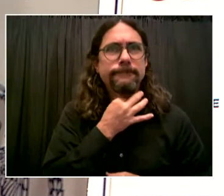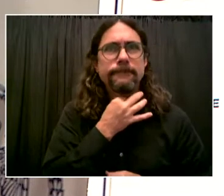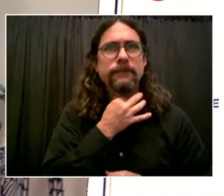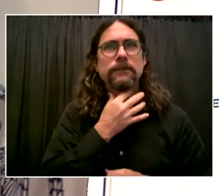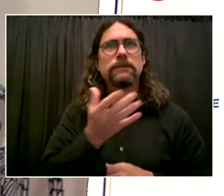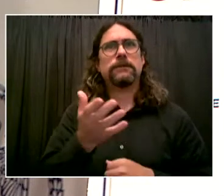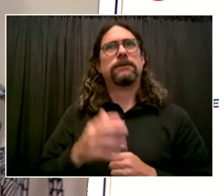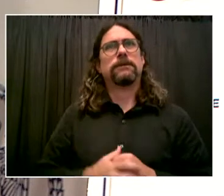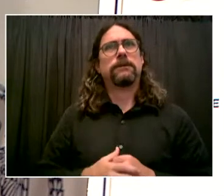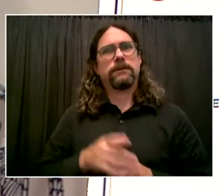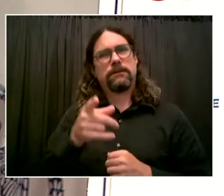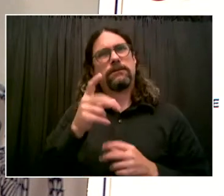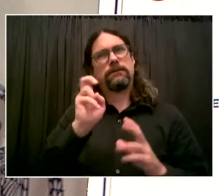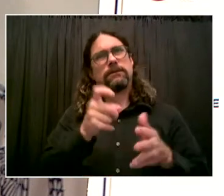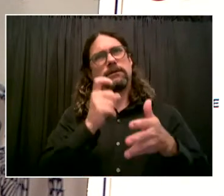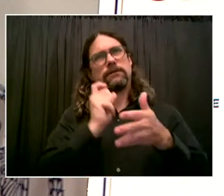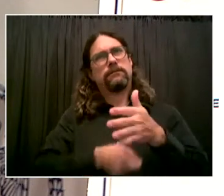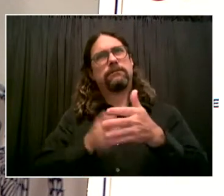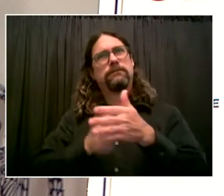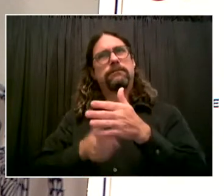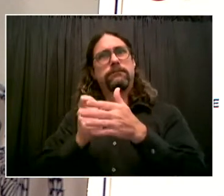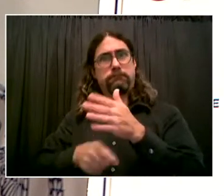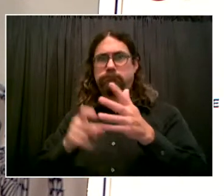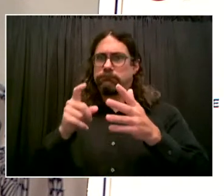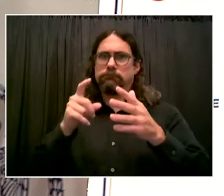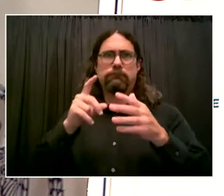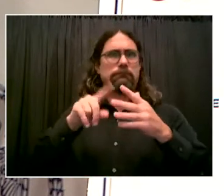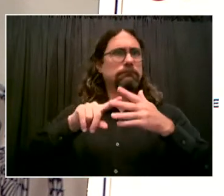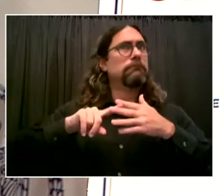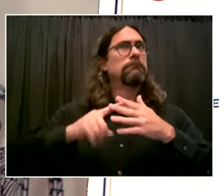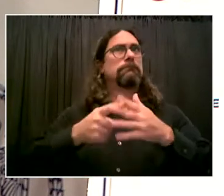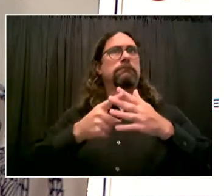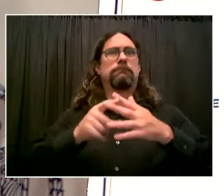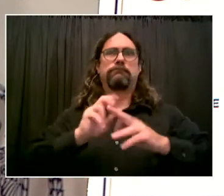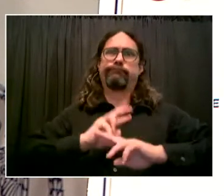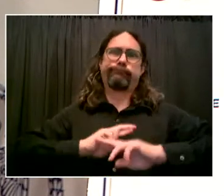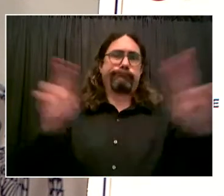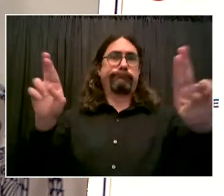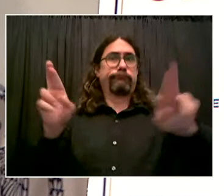EVERYTHING SET UP BY NET XJULY